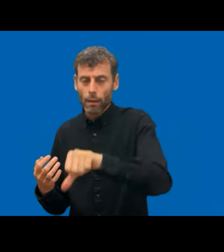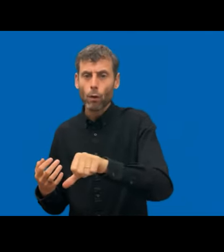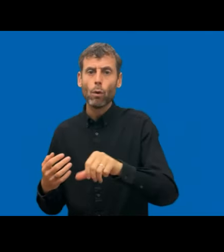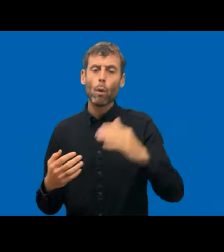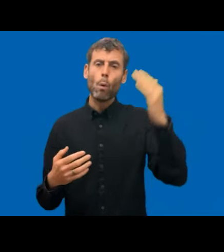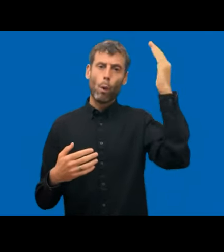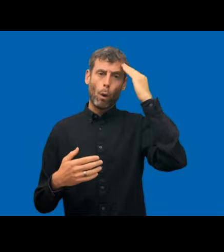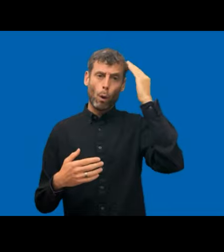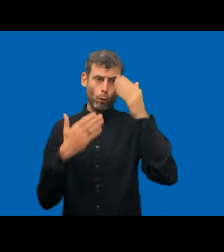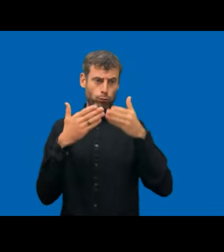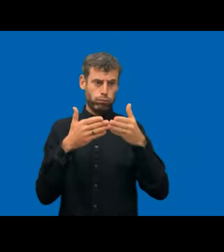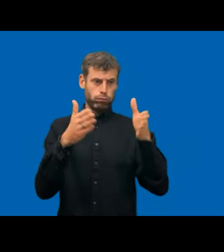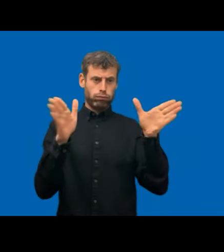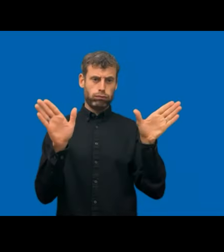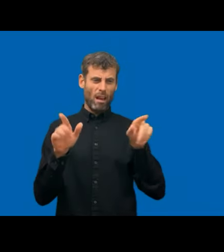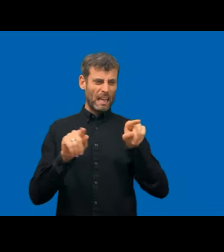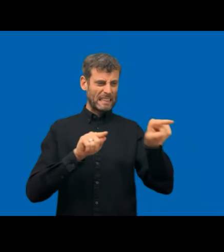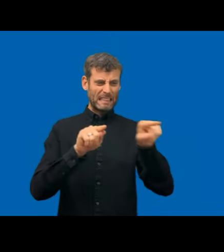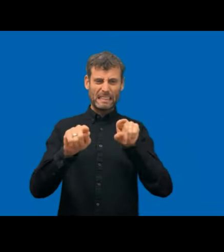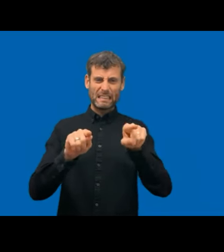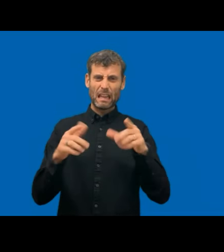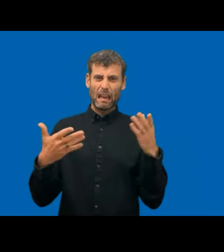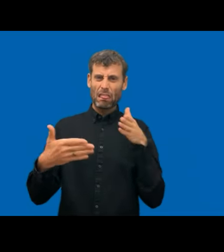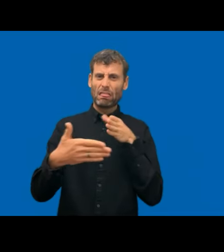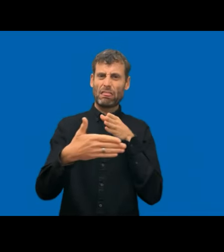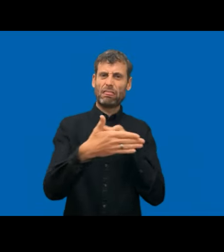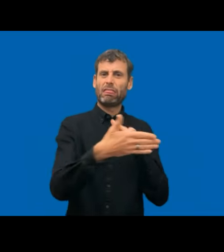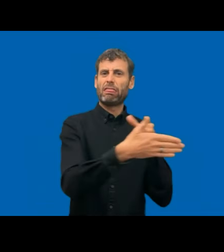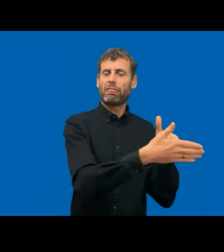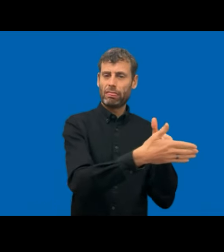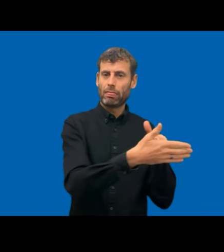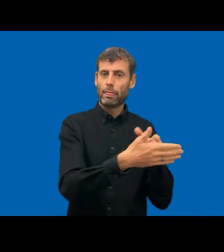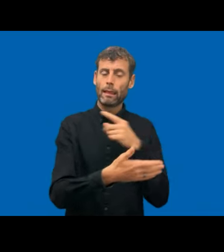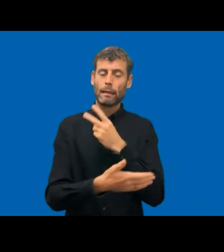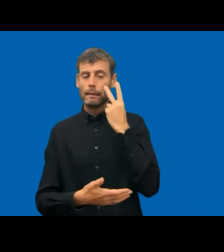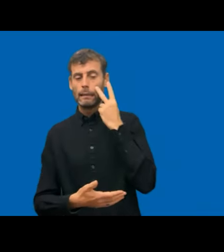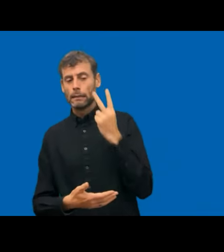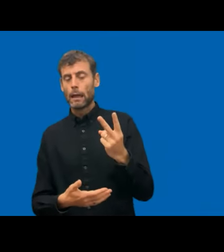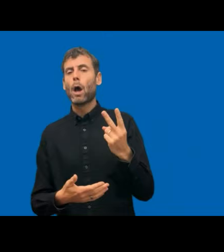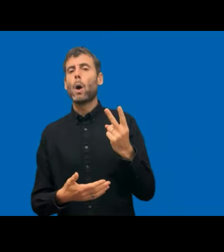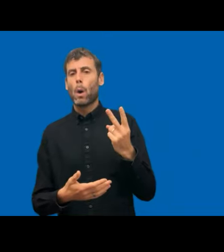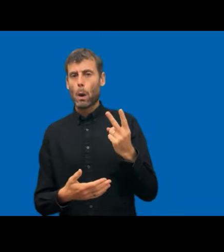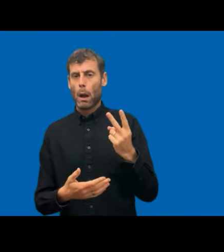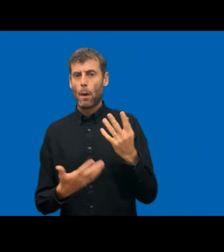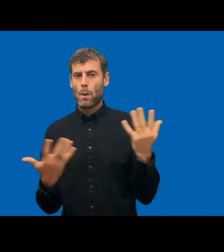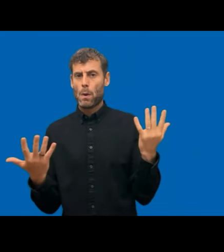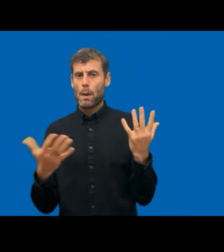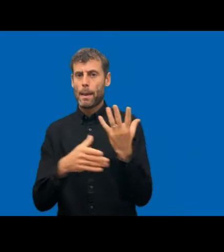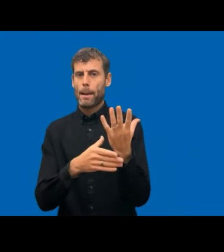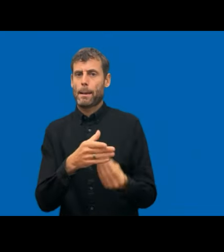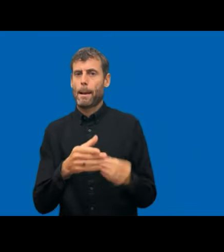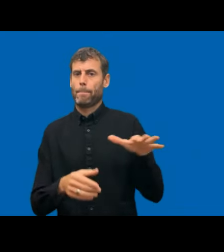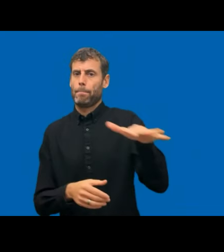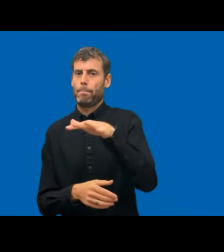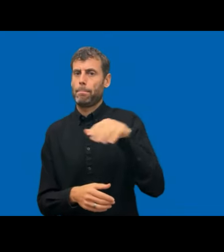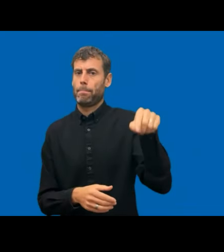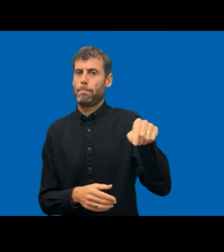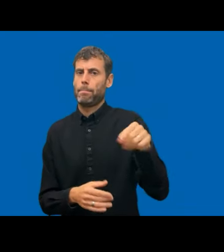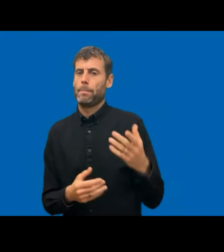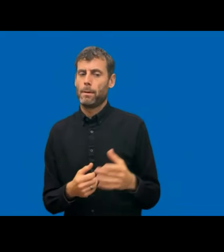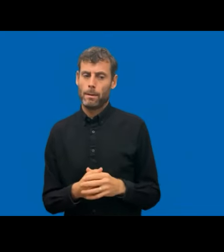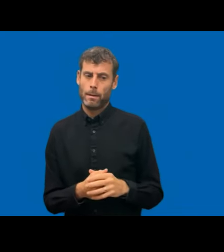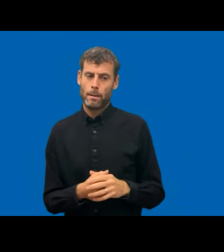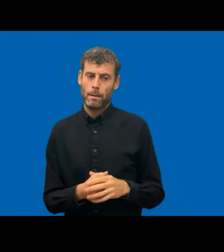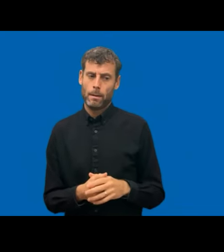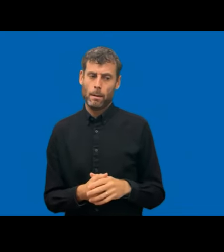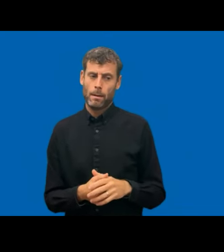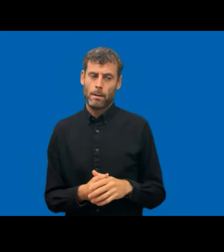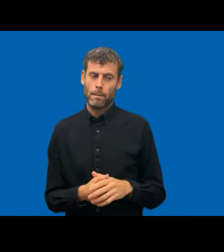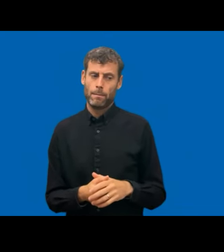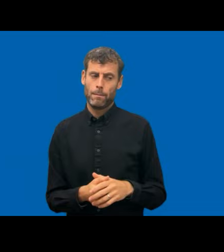where they cannot only see some things missing, and or, yeah, beyond that, they can just see